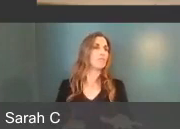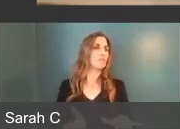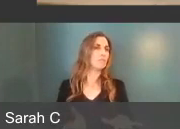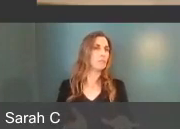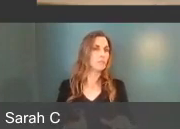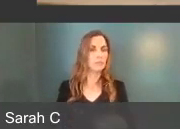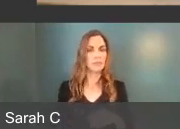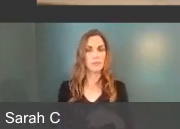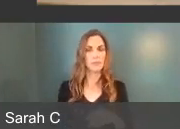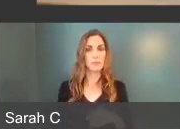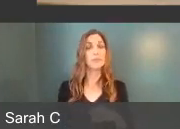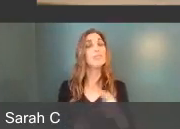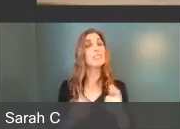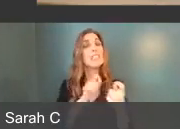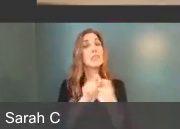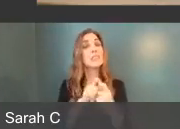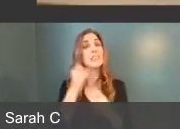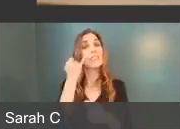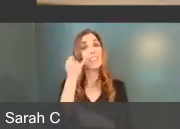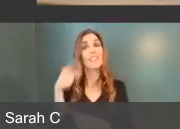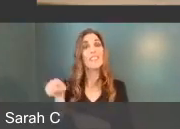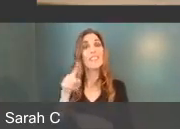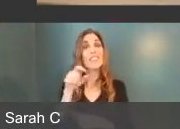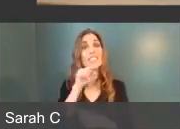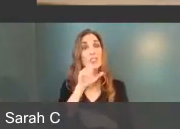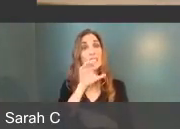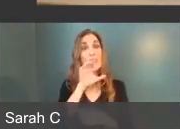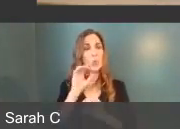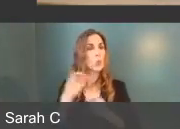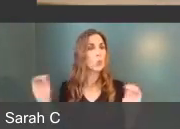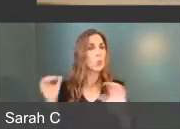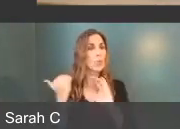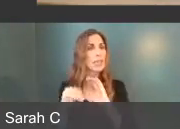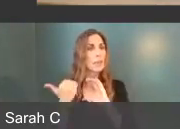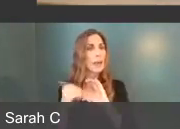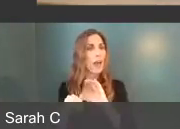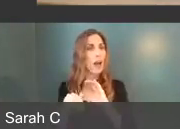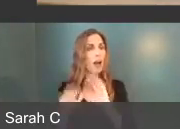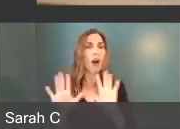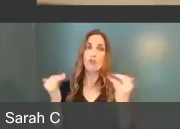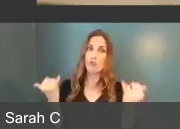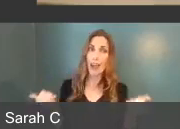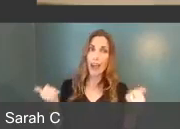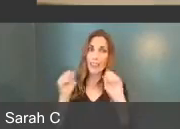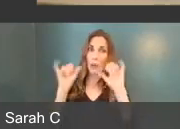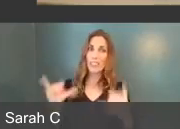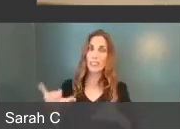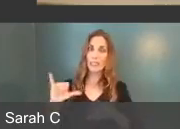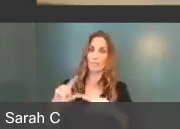particularly if the senior does not have an email. Right now the system is email-based so if